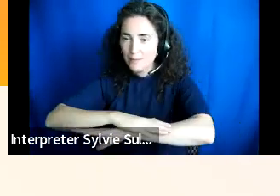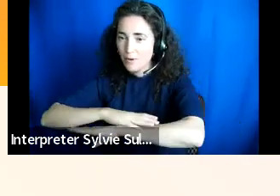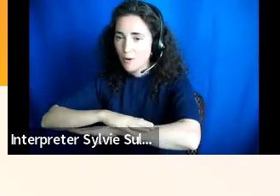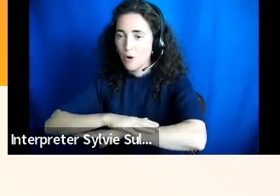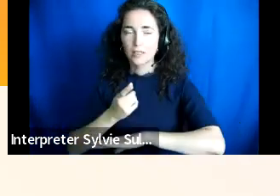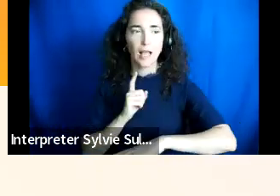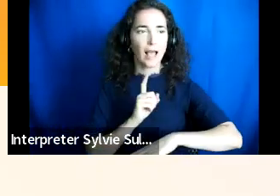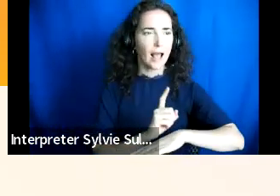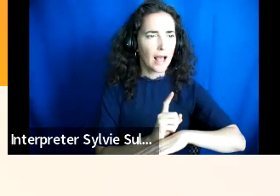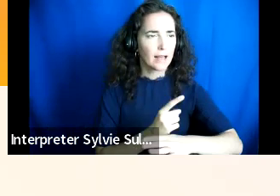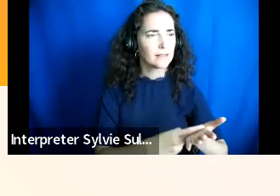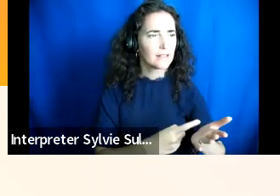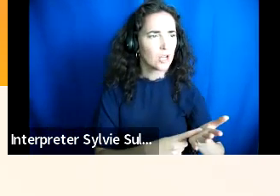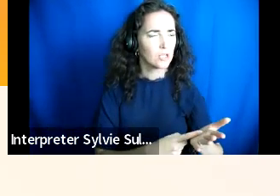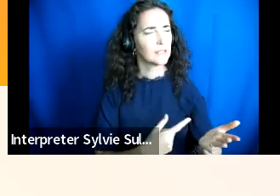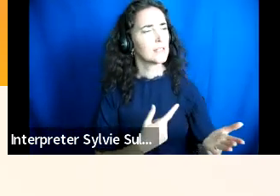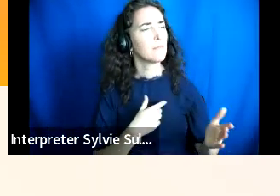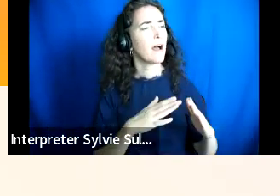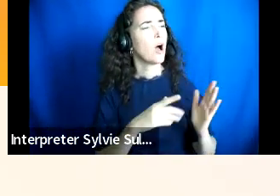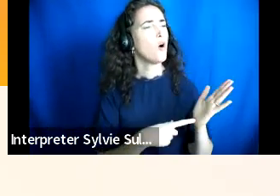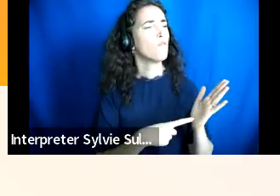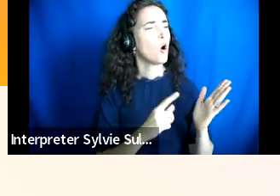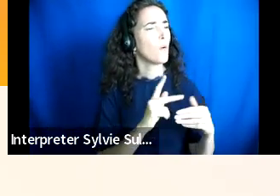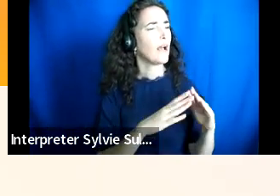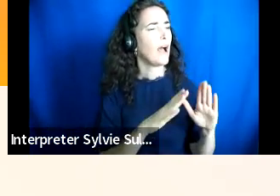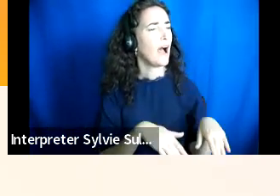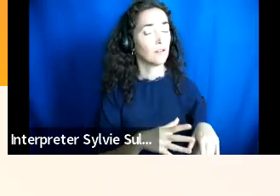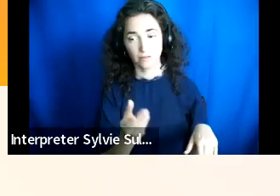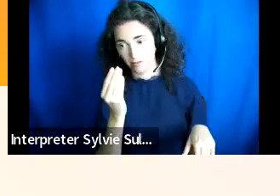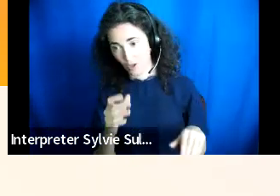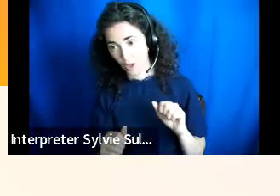What kind of housing cannot really afford. They do have to say most of the delegates, just to look at their mom.